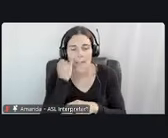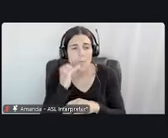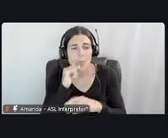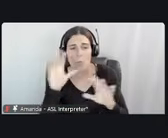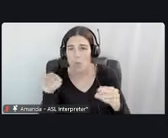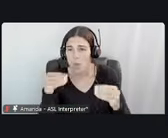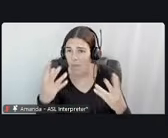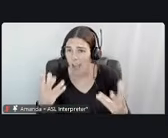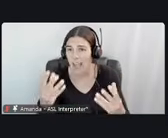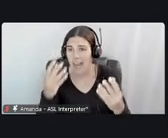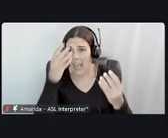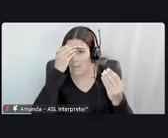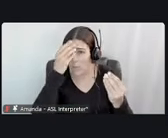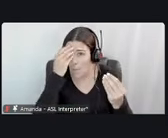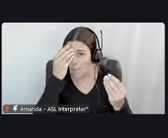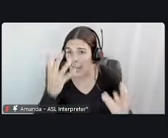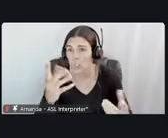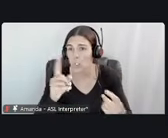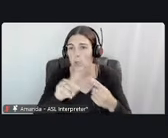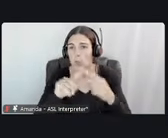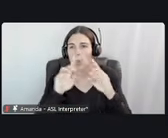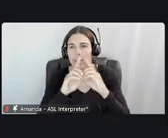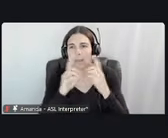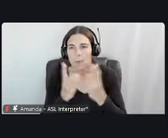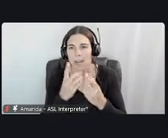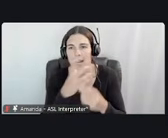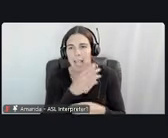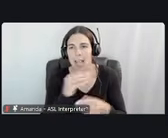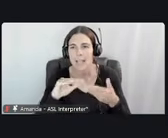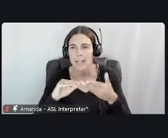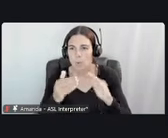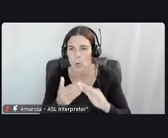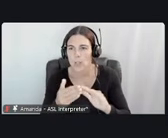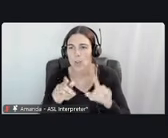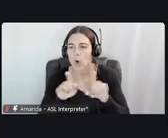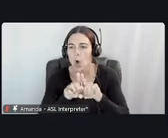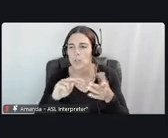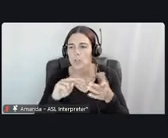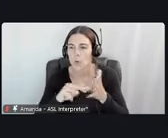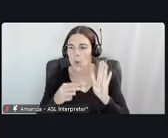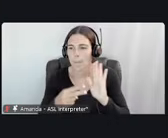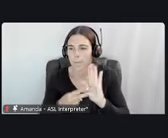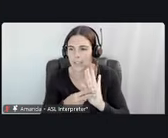back uh to the department and to our communities and that also means that we potentially put at